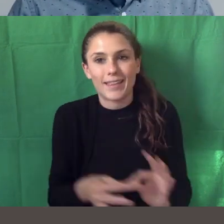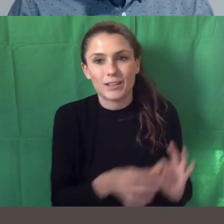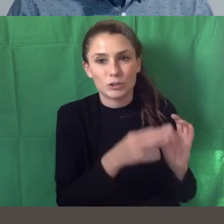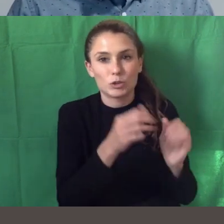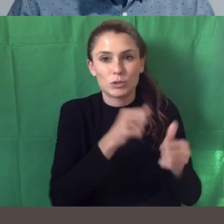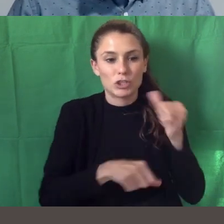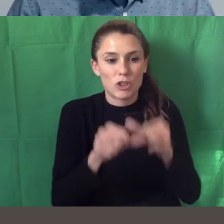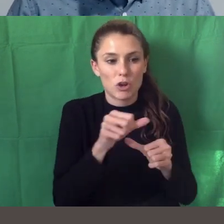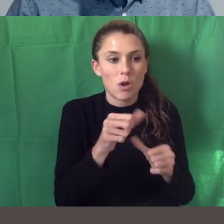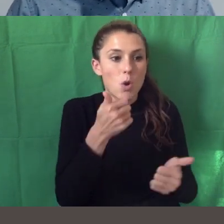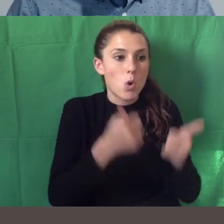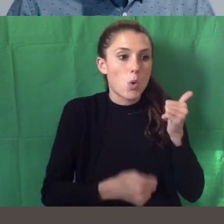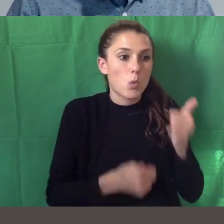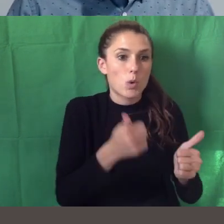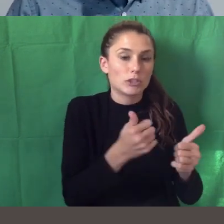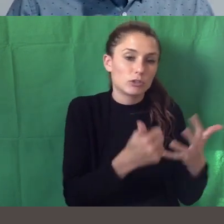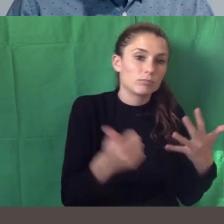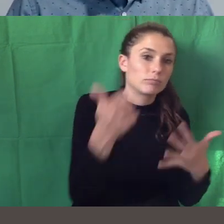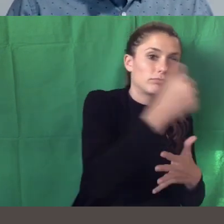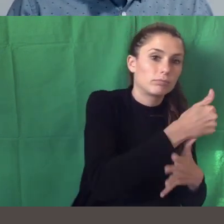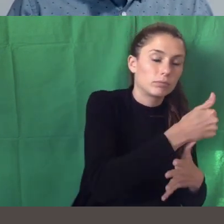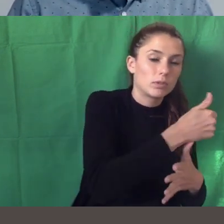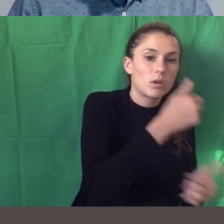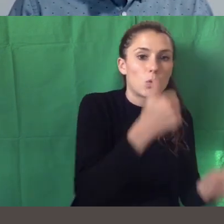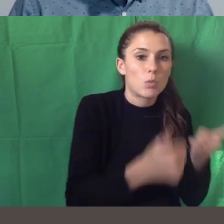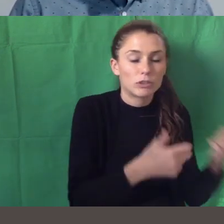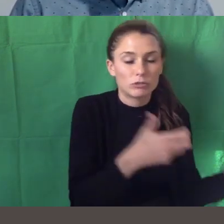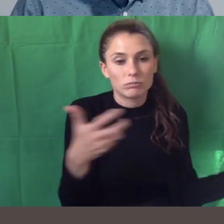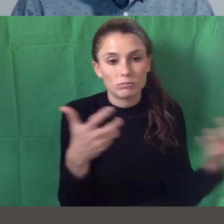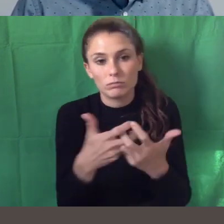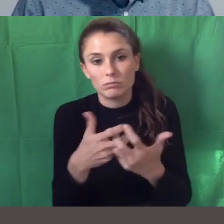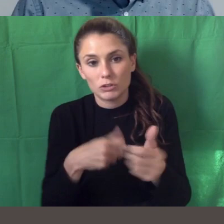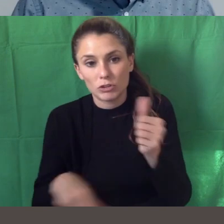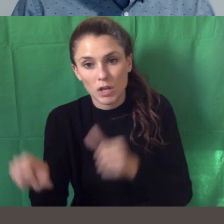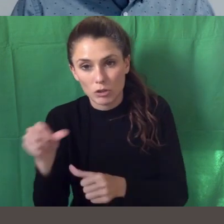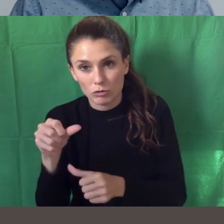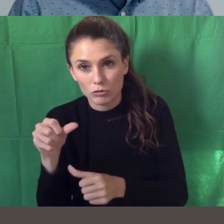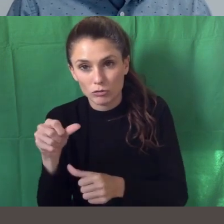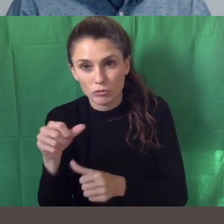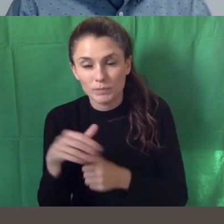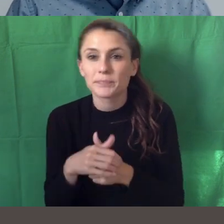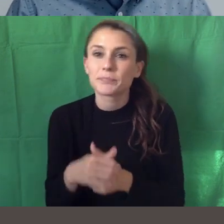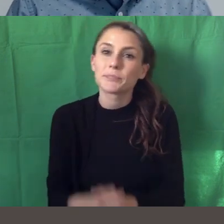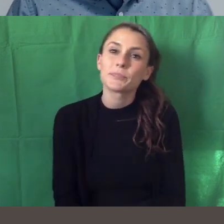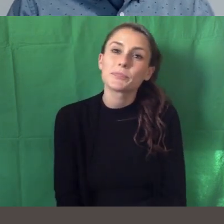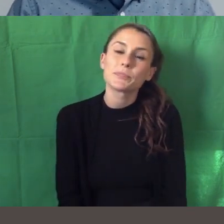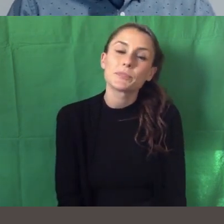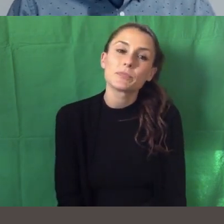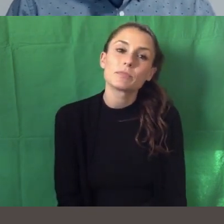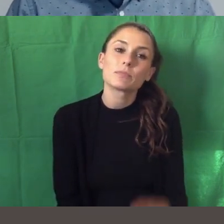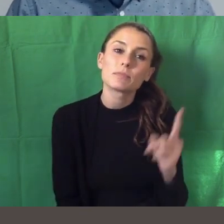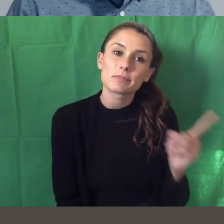which ones have precedents, which ones are lined up with each other.